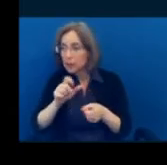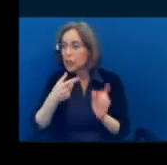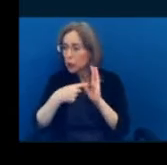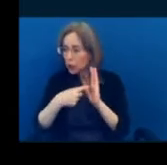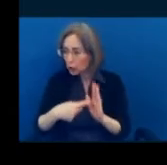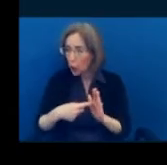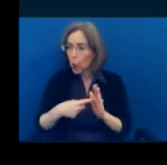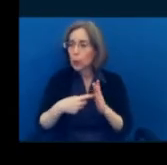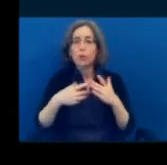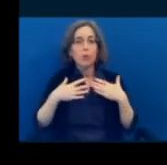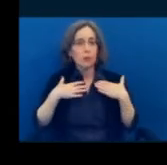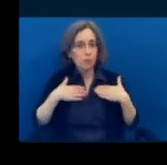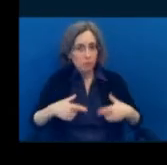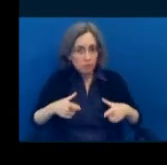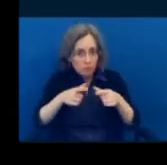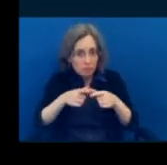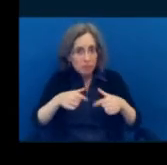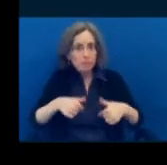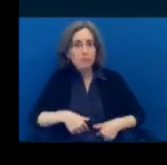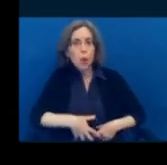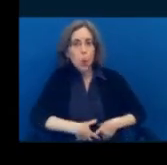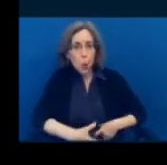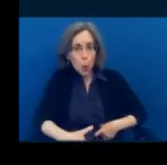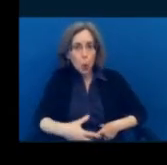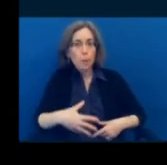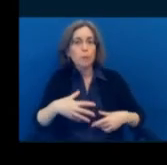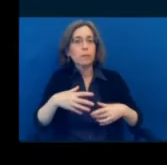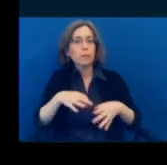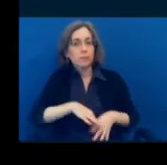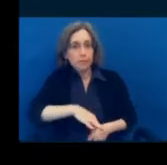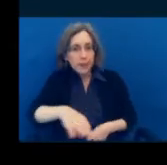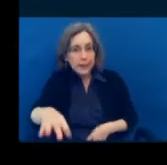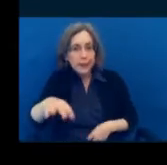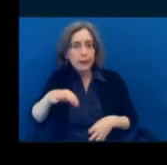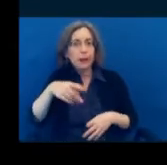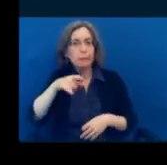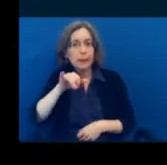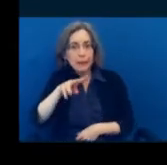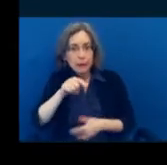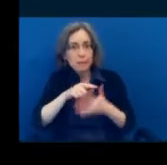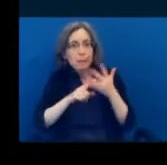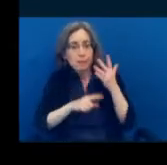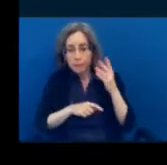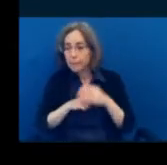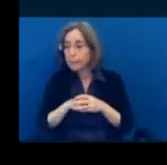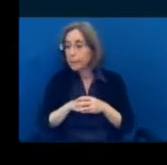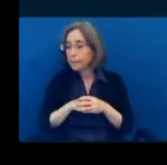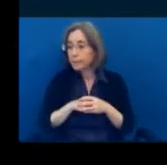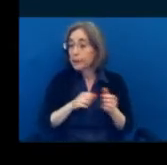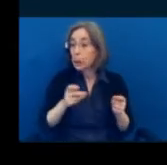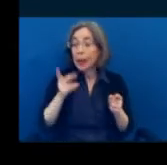AS THE CHILD. THERE'S A CHILD HEAD WITH OVERLAPPING CRANIAL BONES,